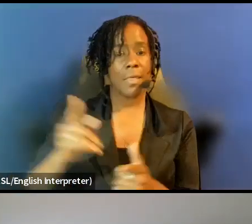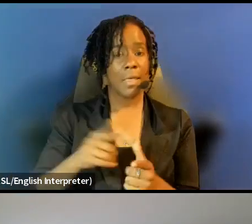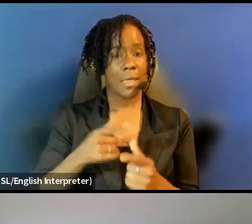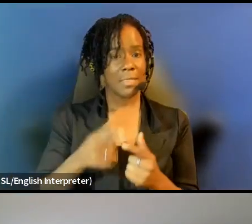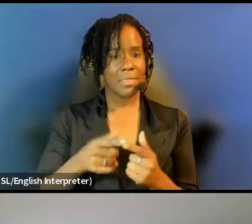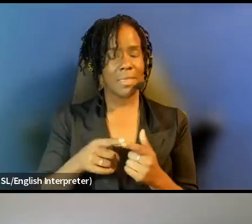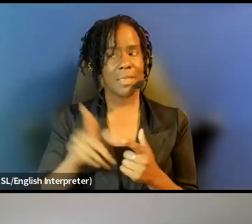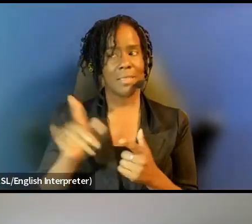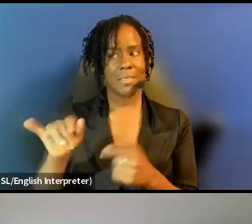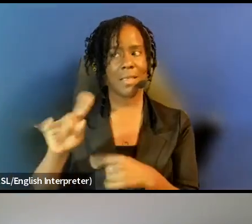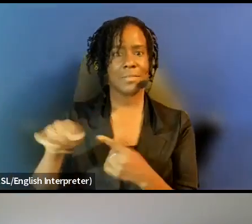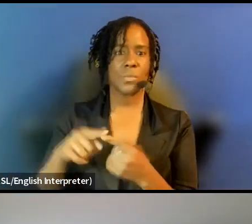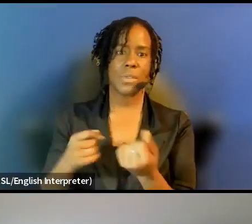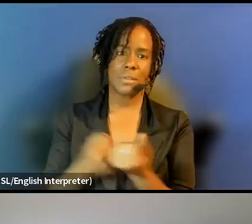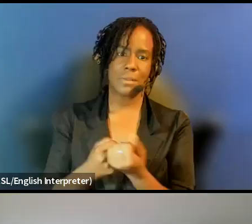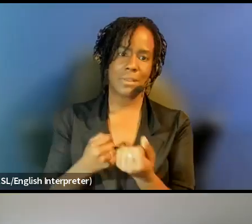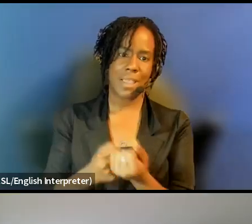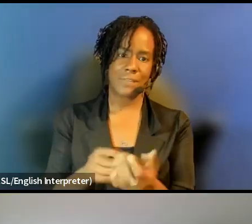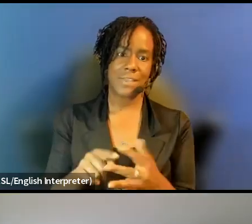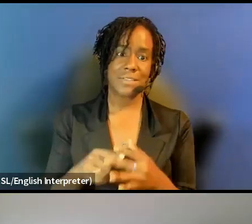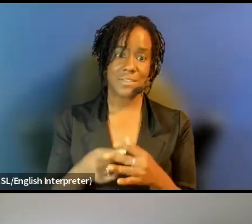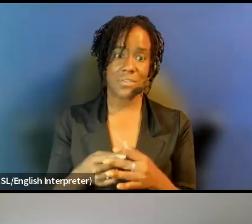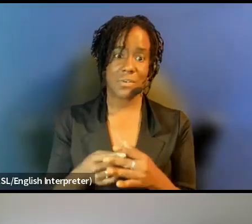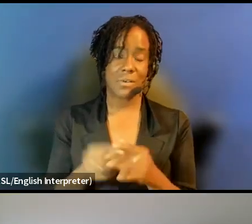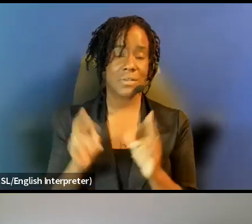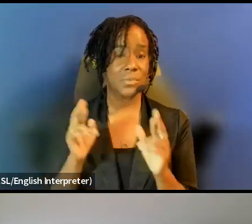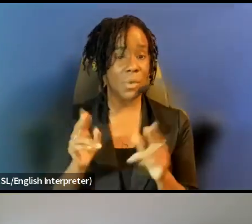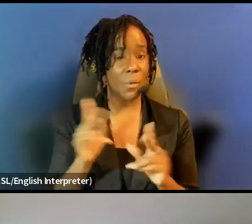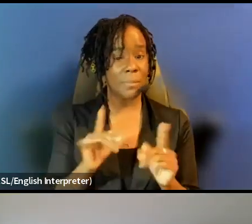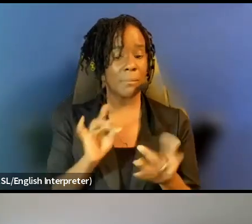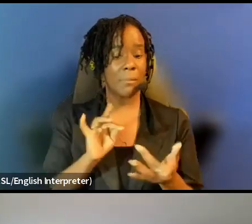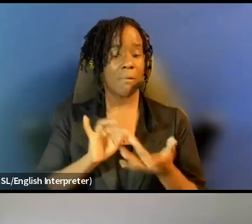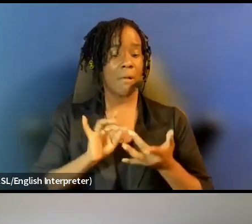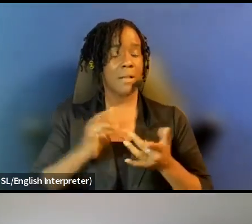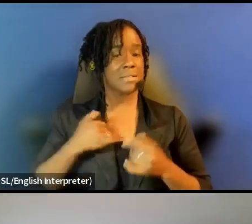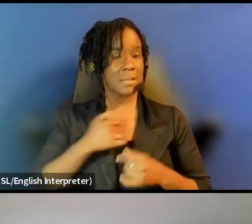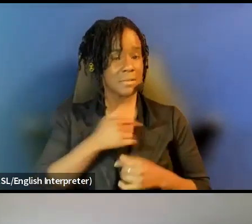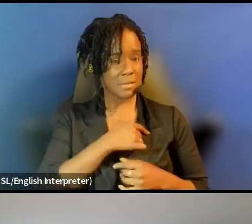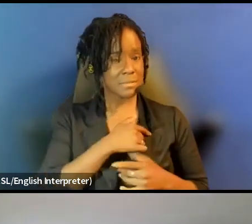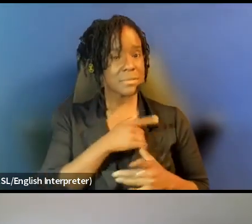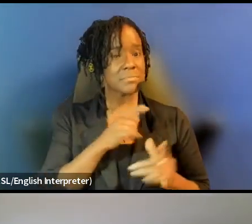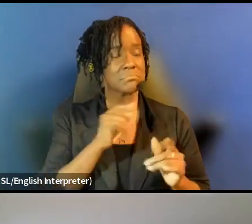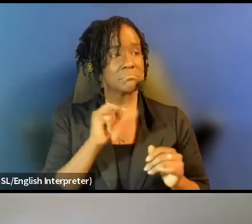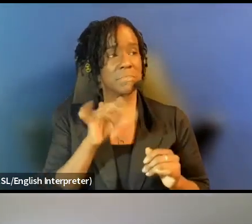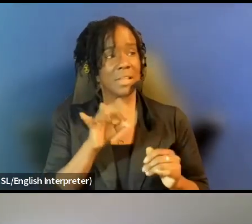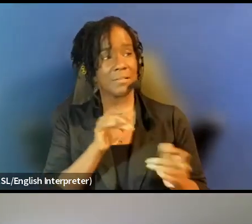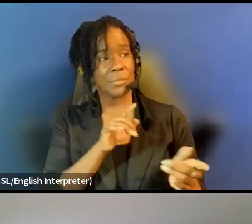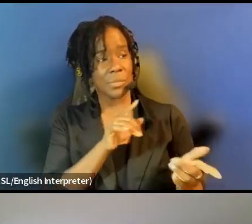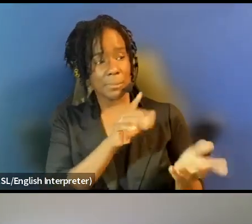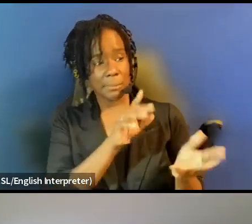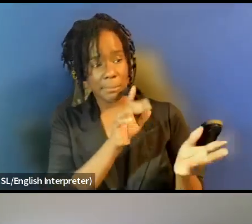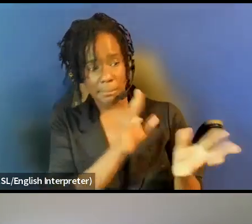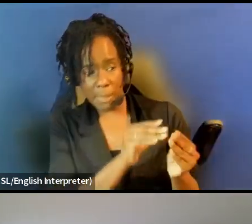Once the full board approves it, then we get it all